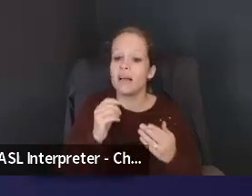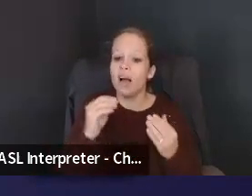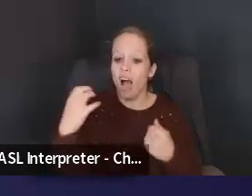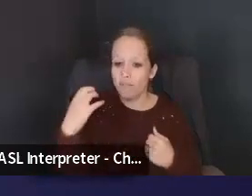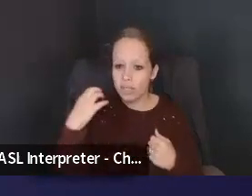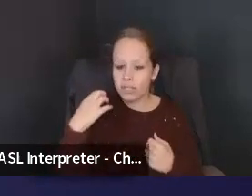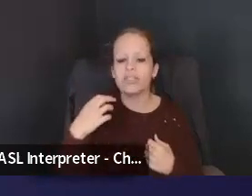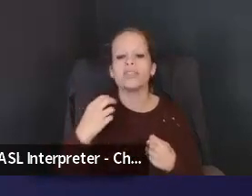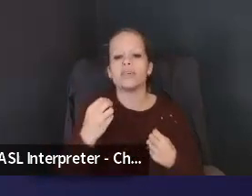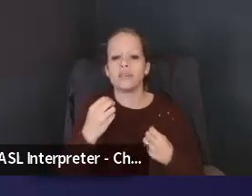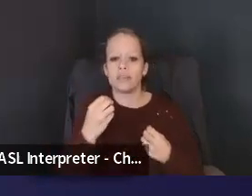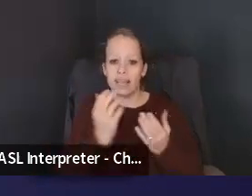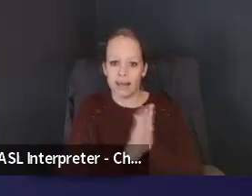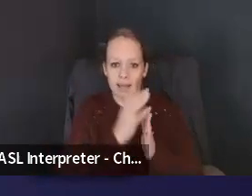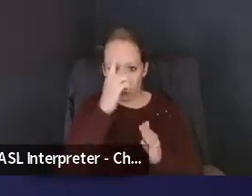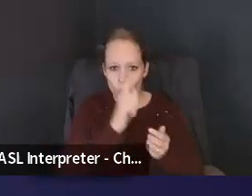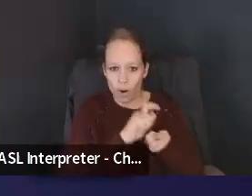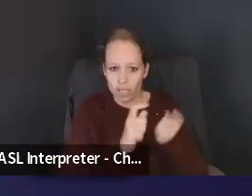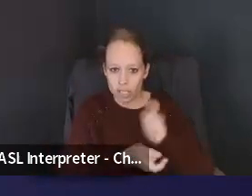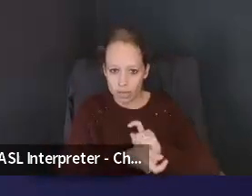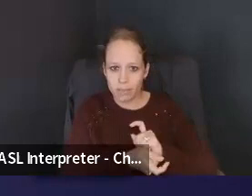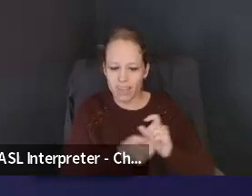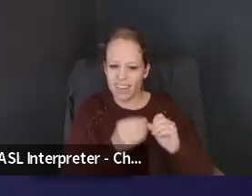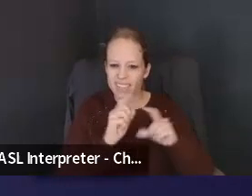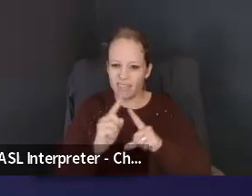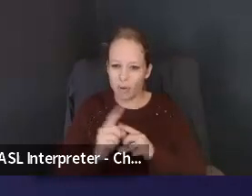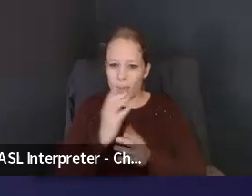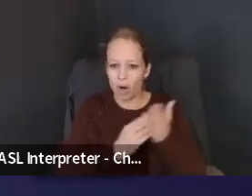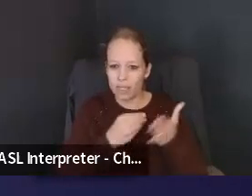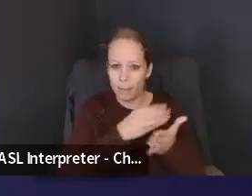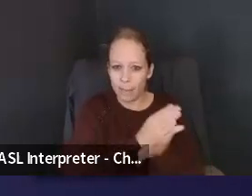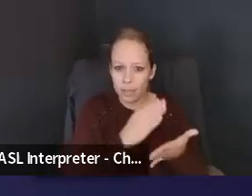various aspects of the budget provided that you're, usually, that you're not exceeding